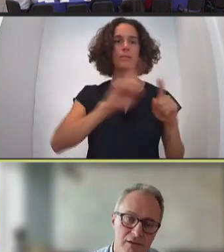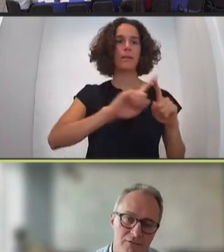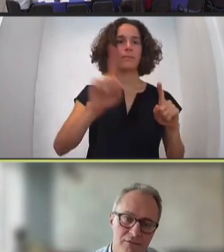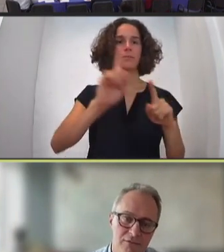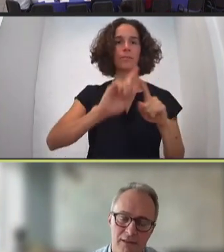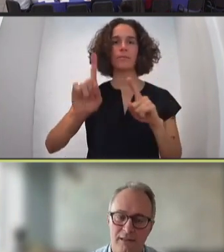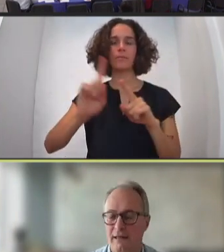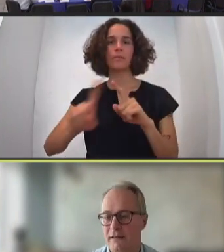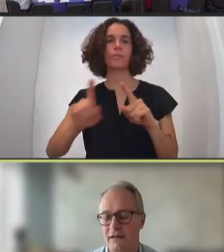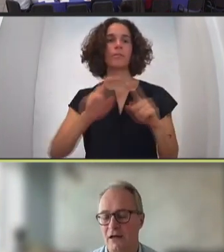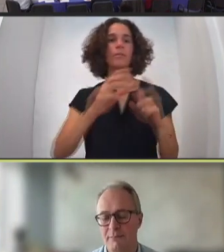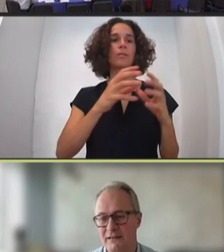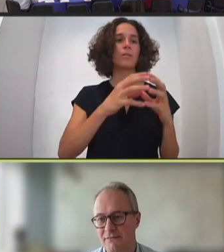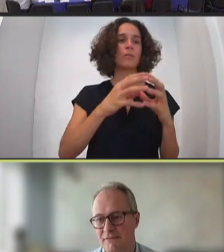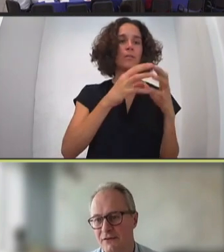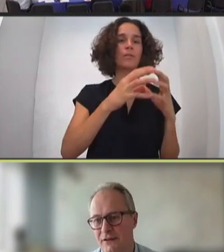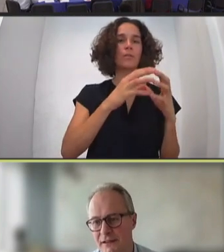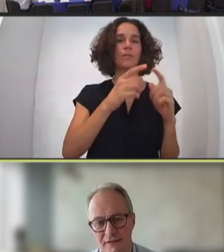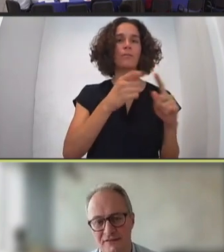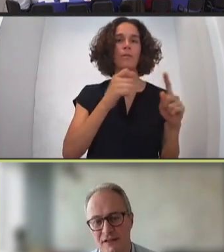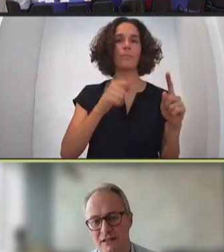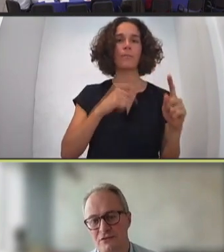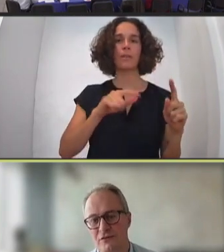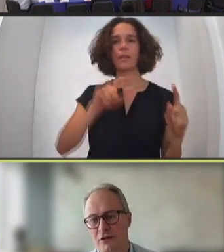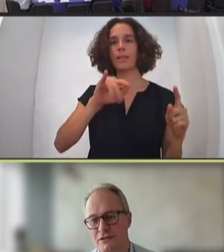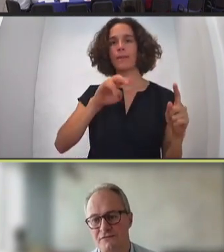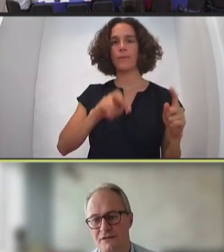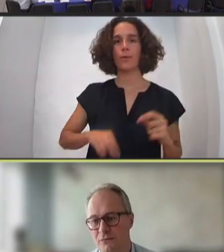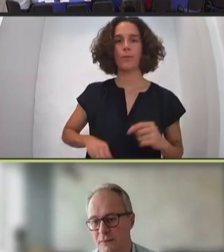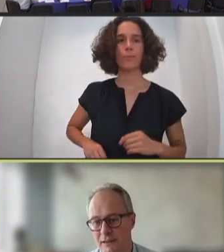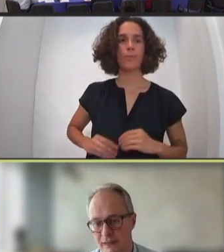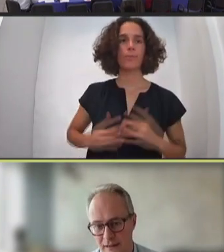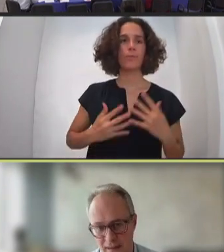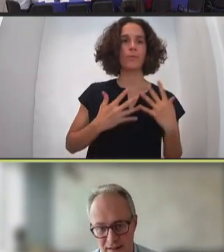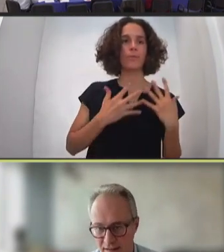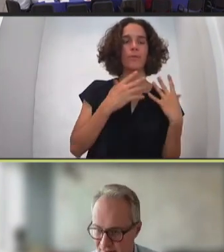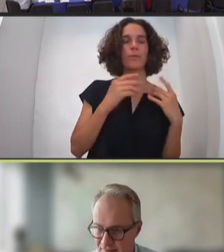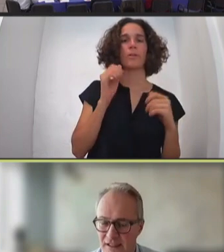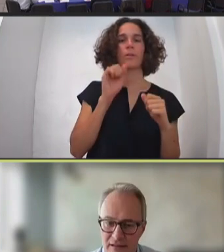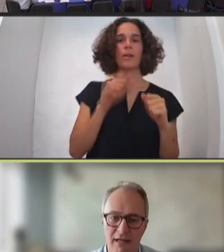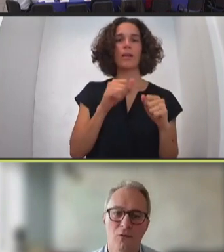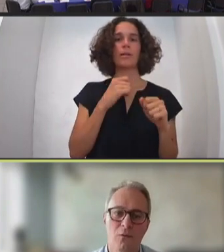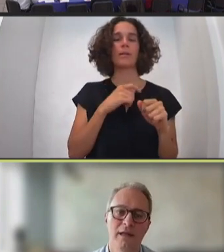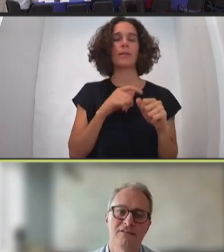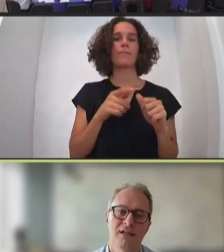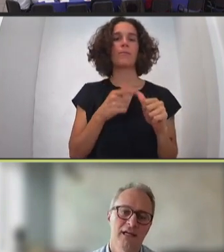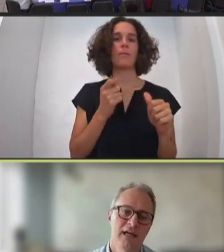liver, and they come at the very earliest stage of lung development. They seek the airways. And